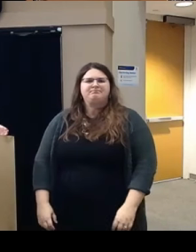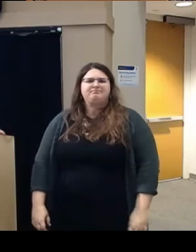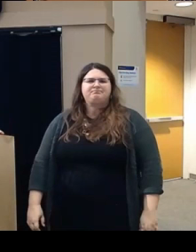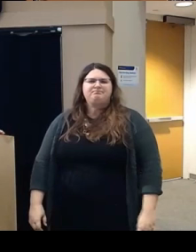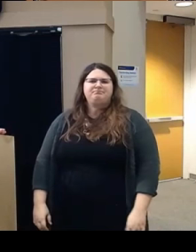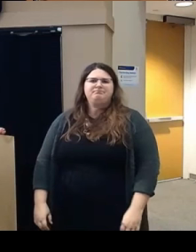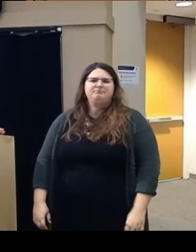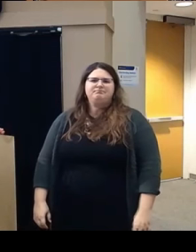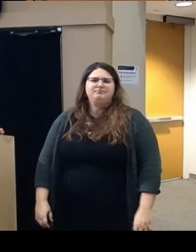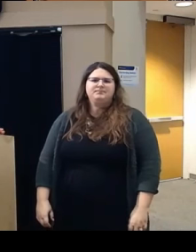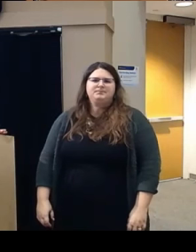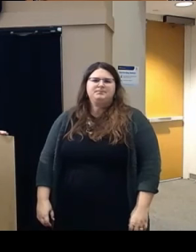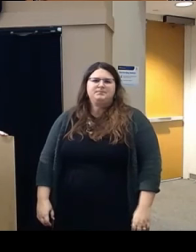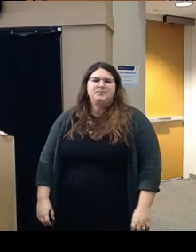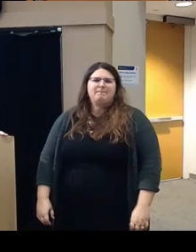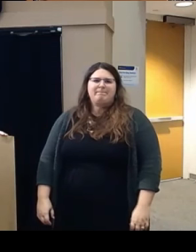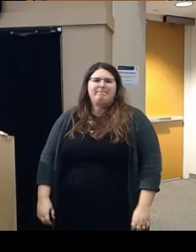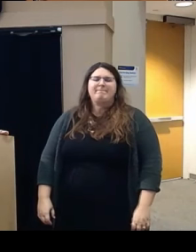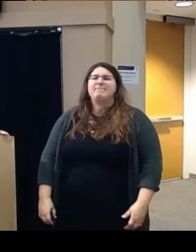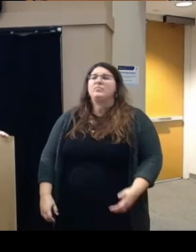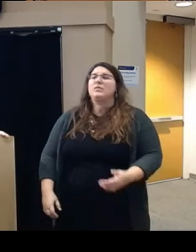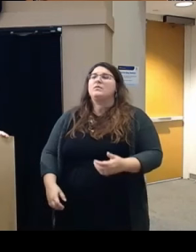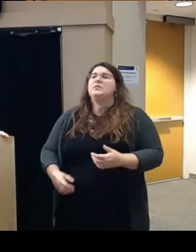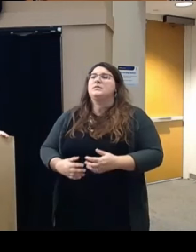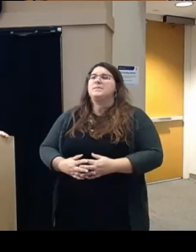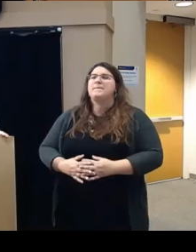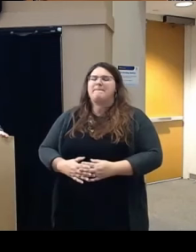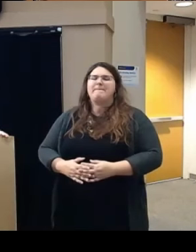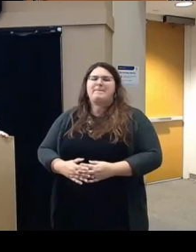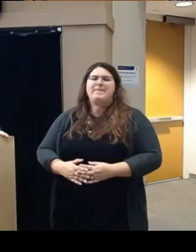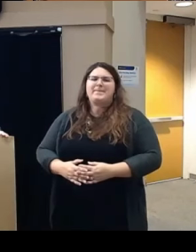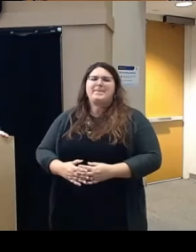there are going to be a lot of questions um that come with this and again my focus for